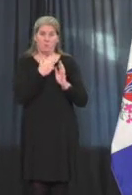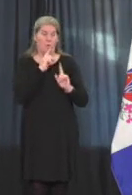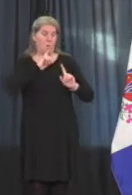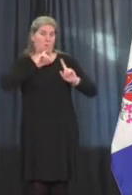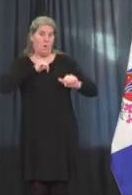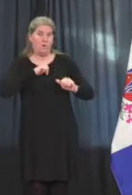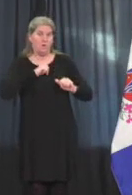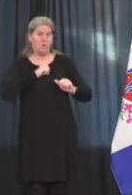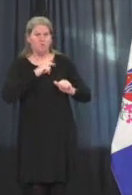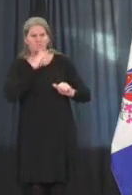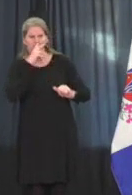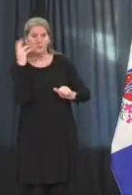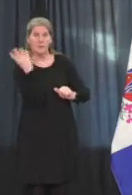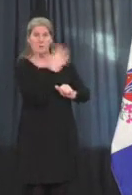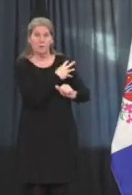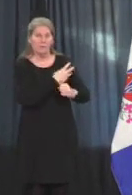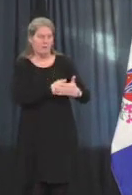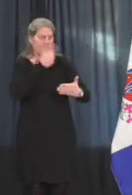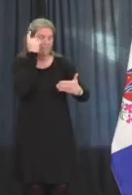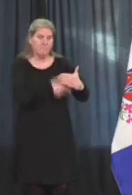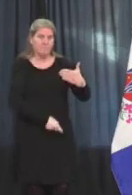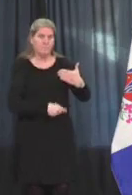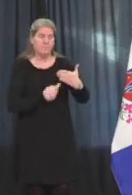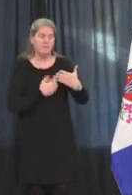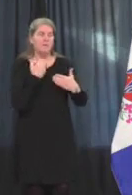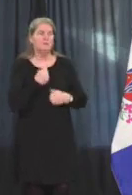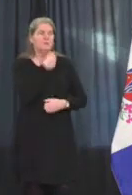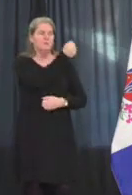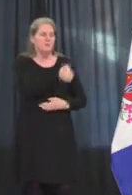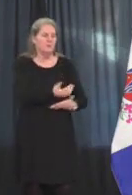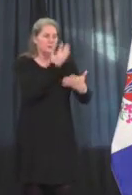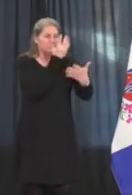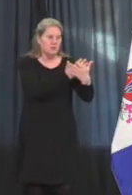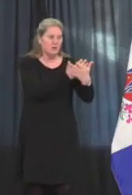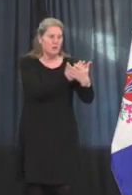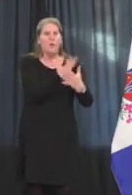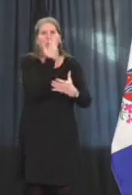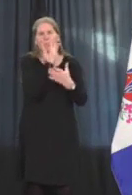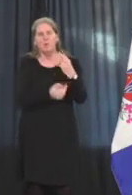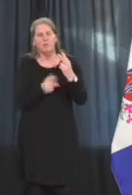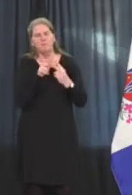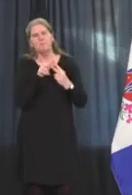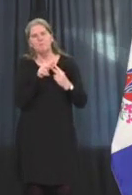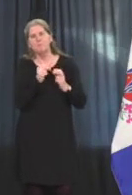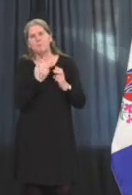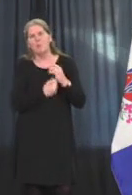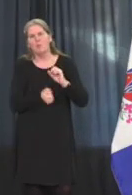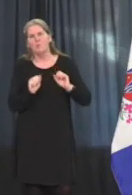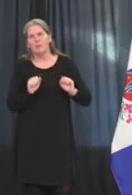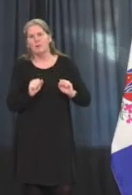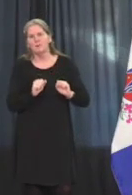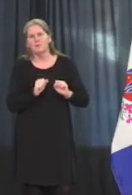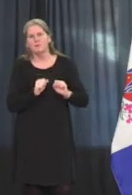FACE A FINE, IMPRISONMENT OR BOTH. MINISTER McPHEE WILL BE GIVING MORE DETAILS ON ENFORCEMENT